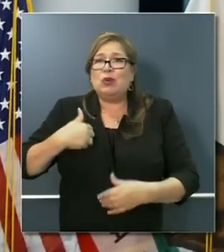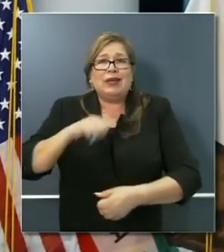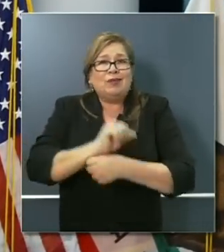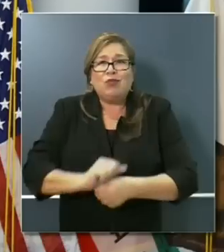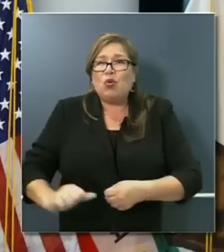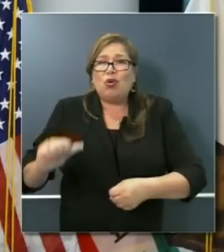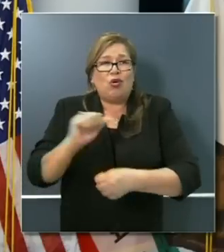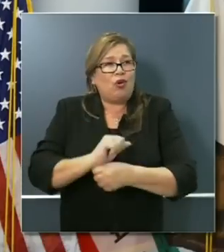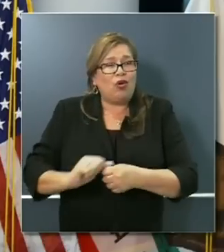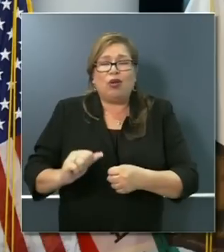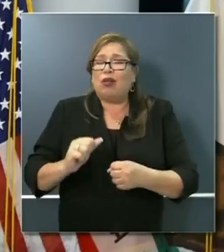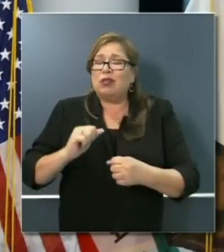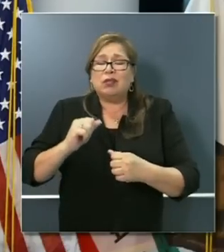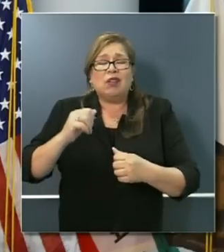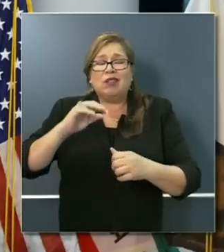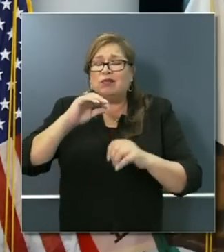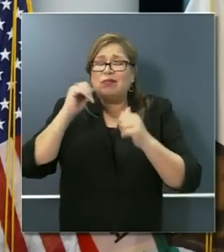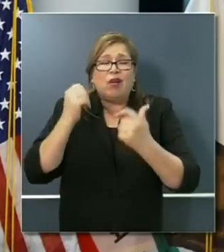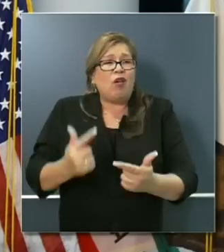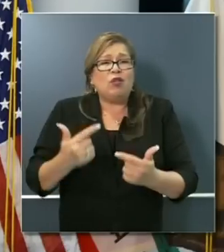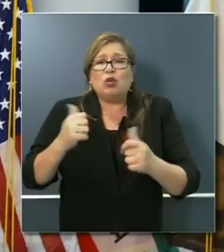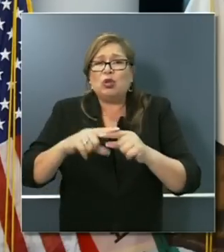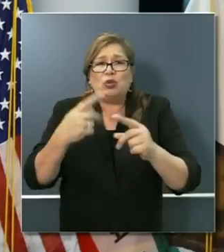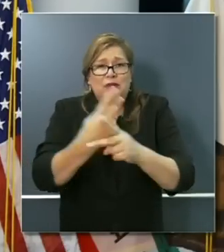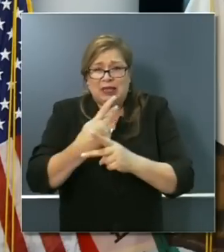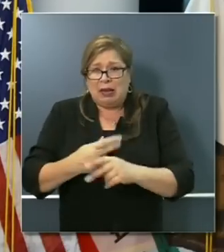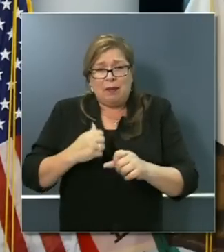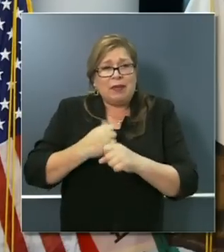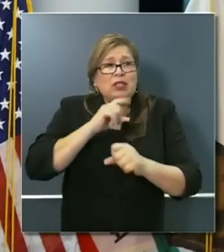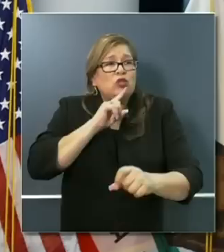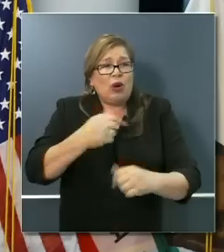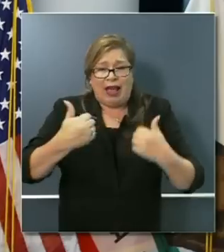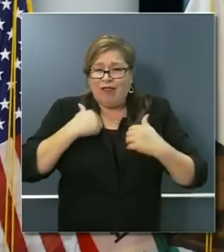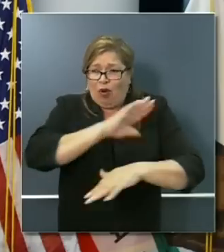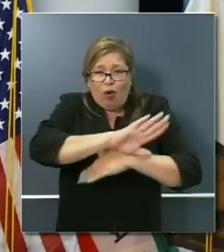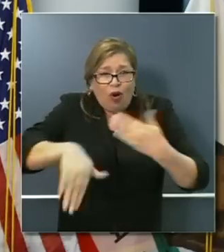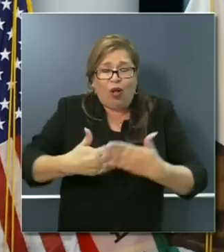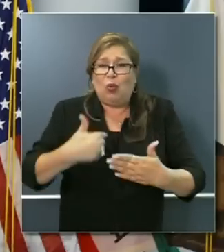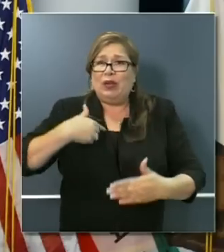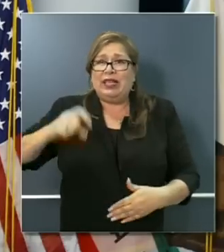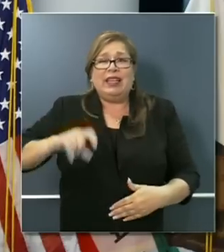THE GOVERNORS ABSOLUTELY RIGHT THAT WE WILL NEED MORE AND THAT'S WHY THE EFFORTS ACROSS